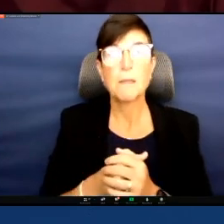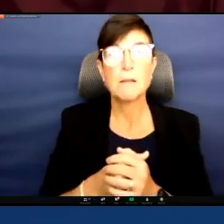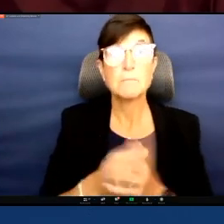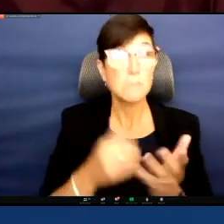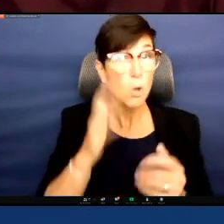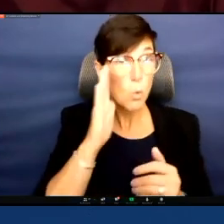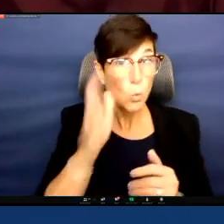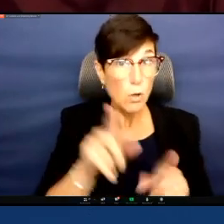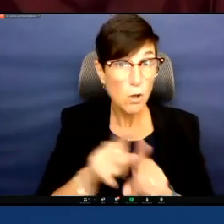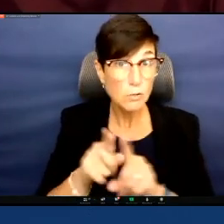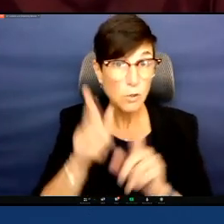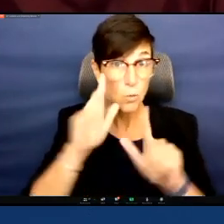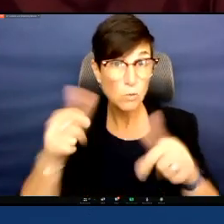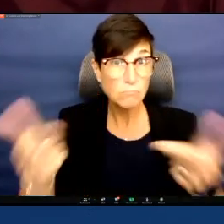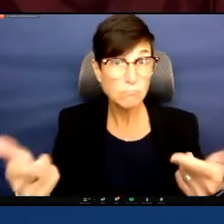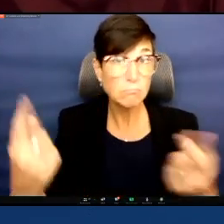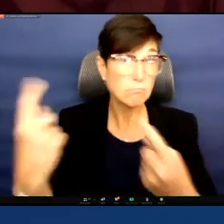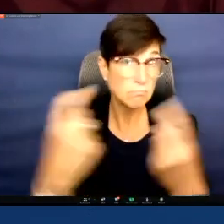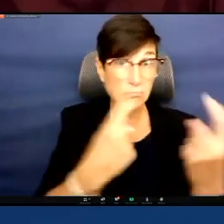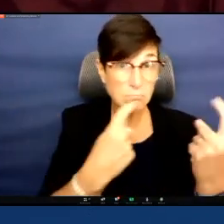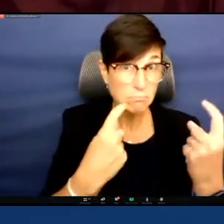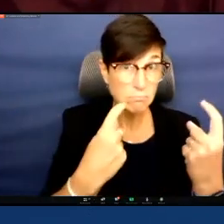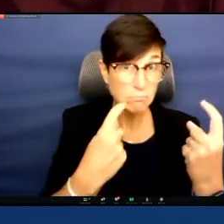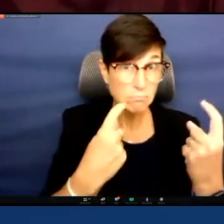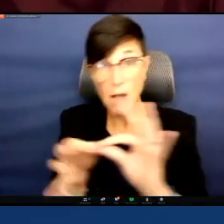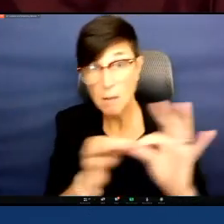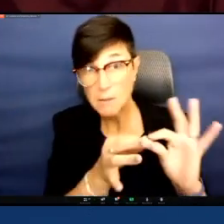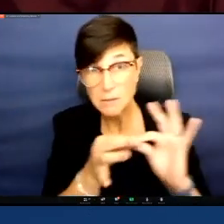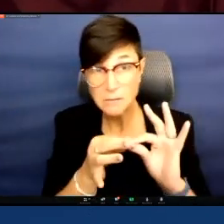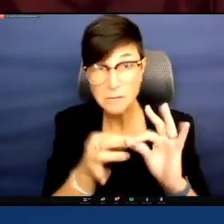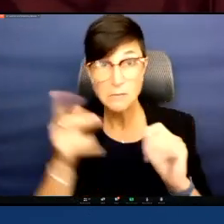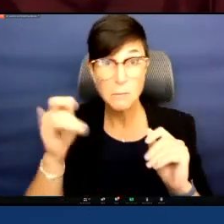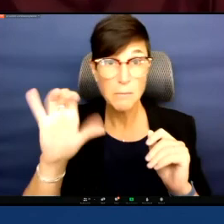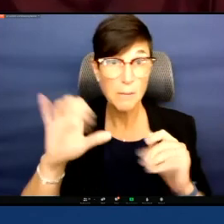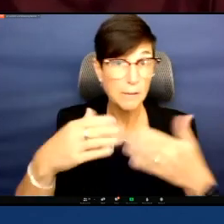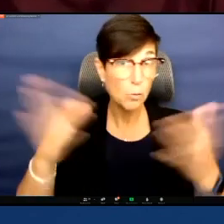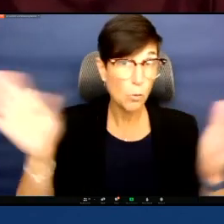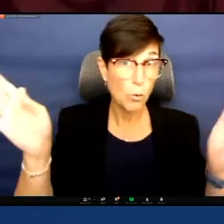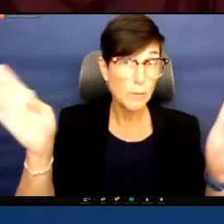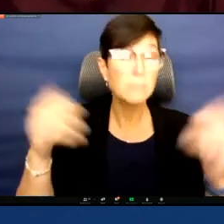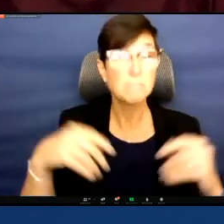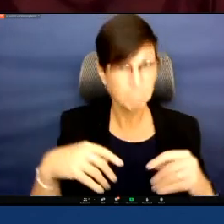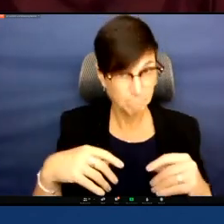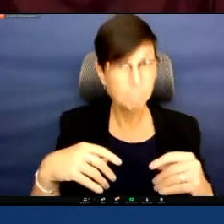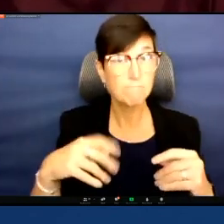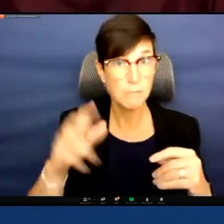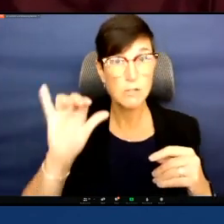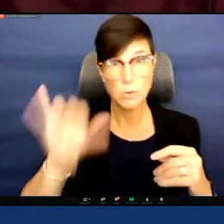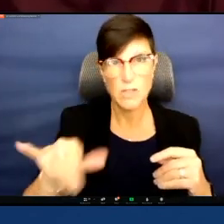for comments from the public as well, which we will go over the different options on how to make those comments or